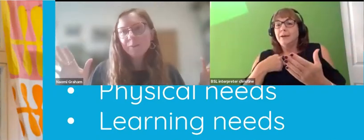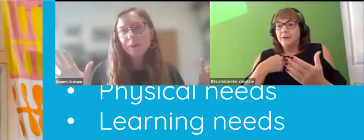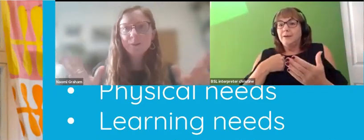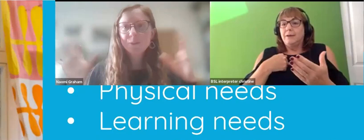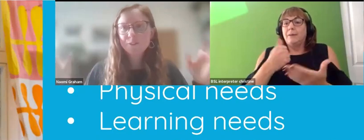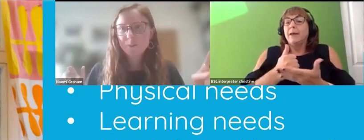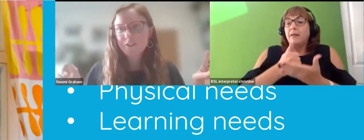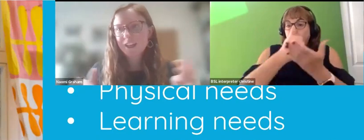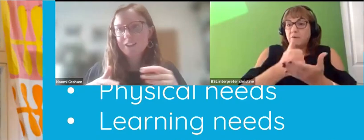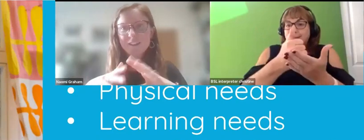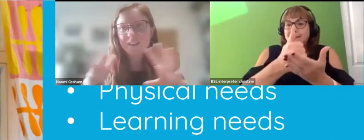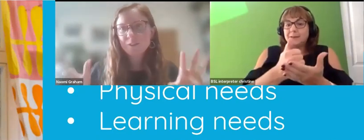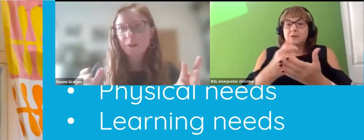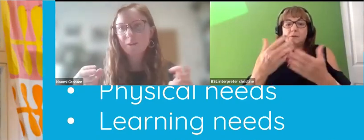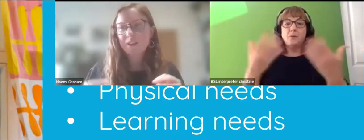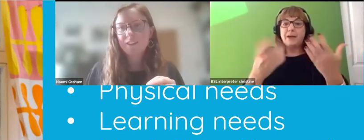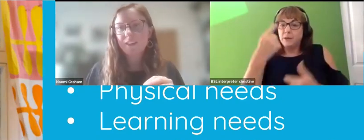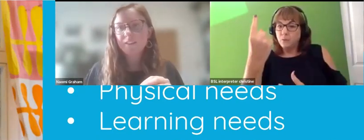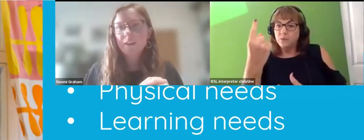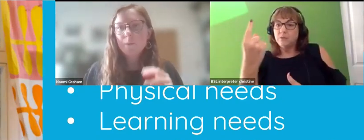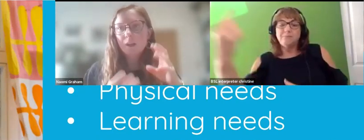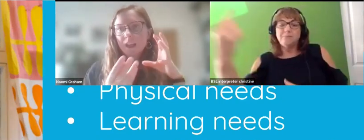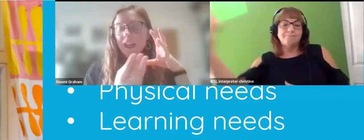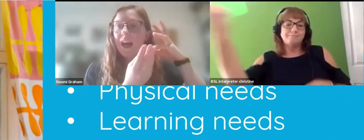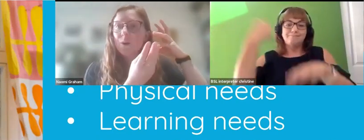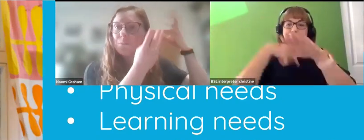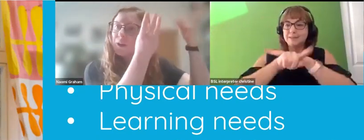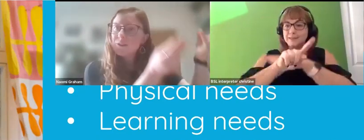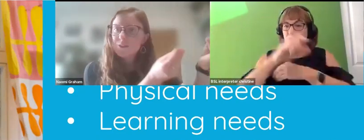anyone who walks into our churches, into our communities, we're looking at how we process